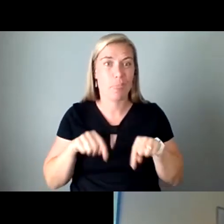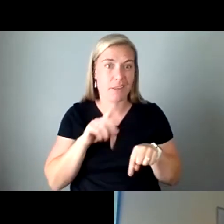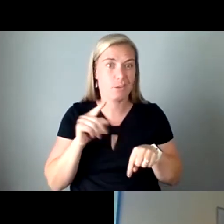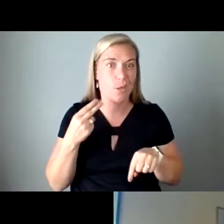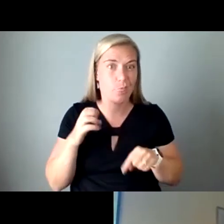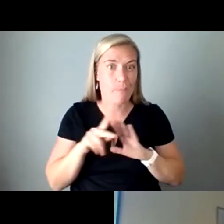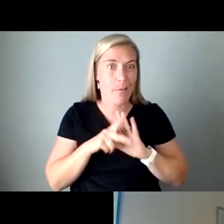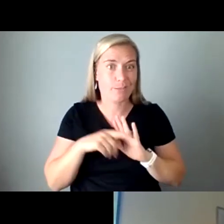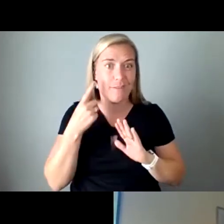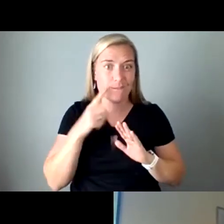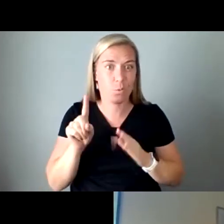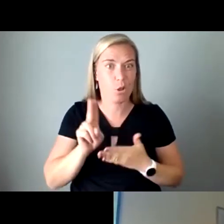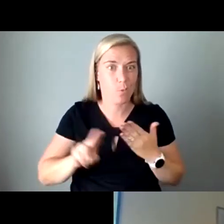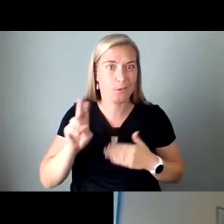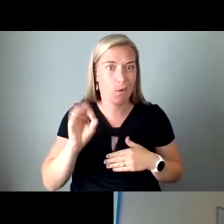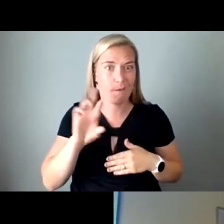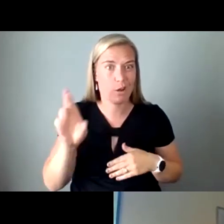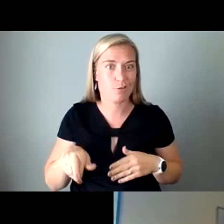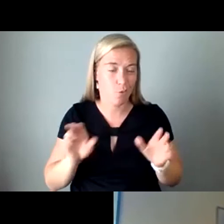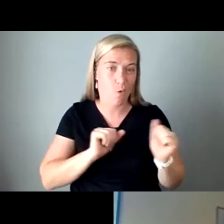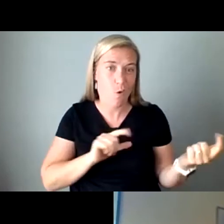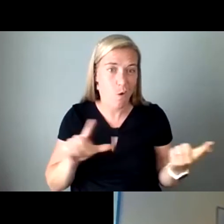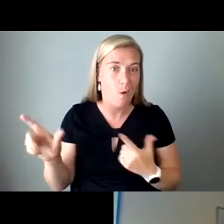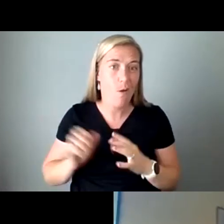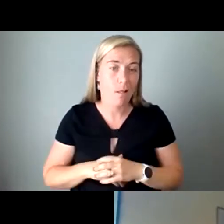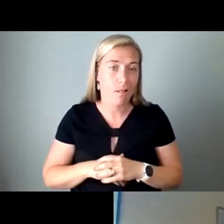It's really just it's a standard that we're setting for our entire community.